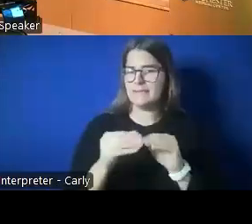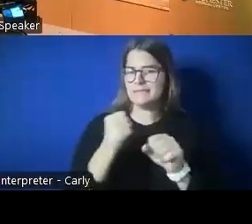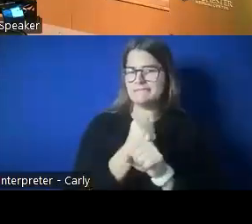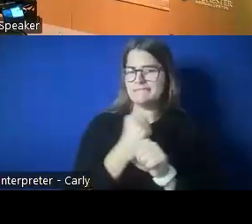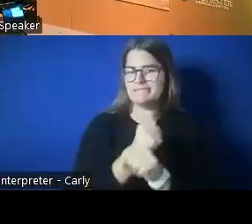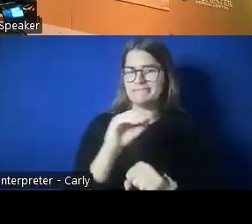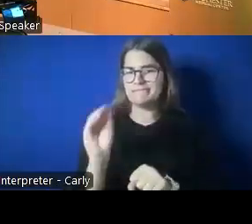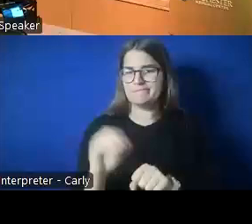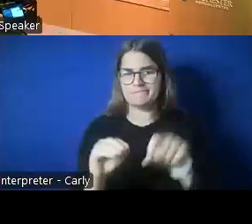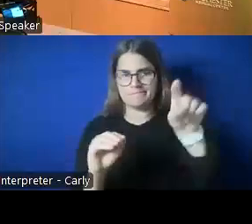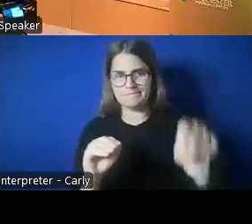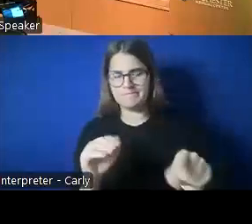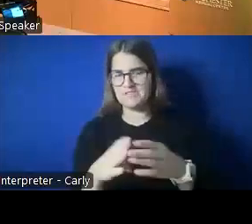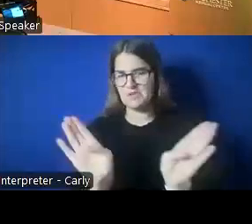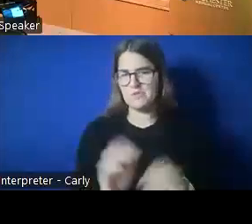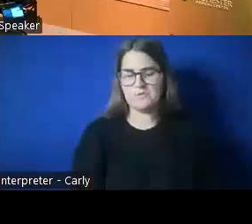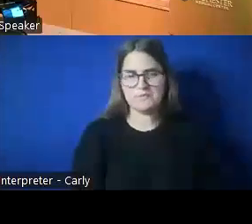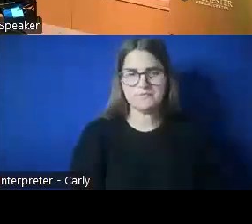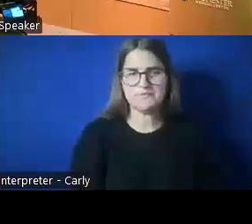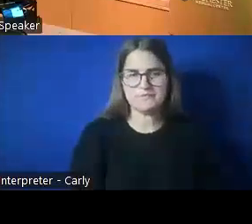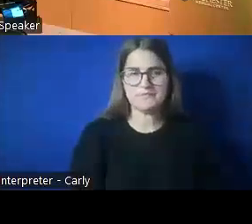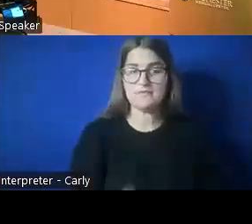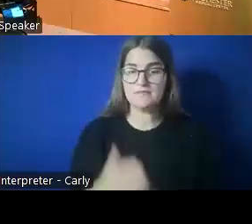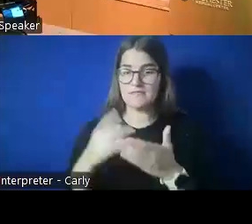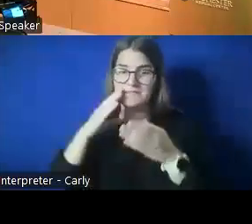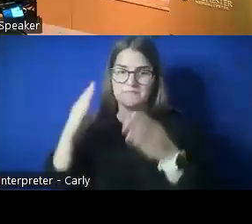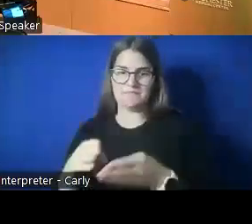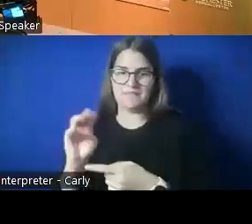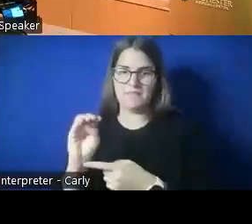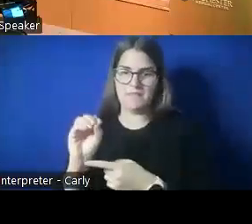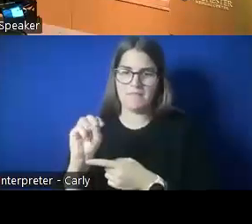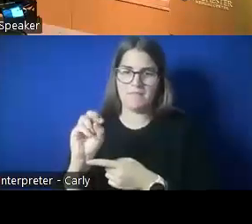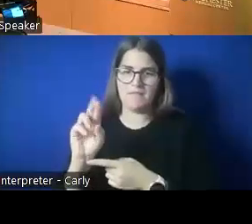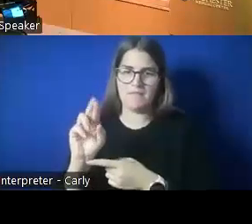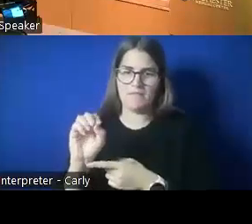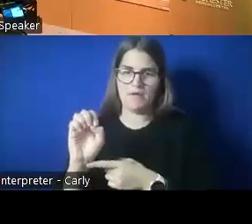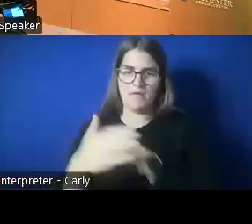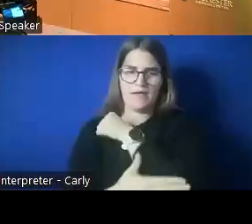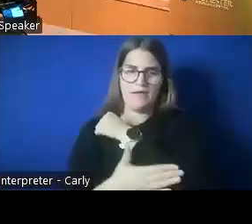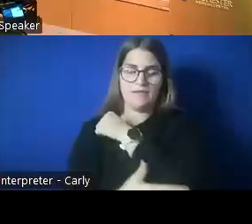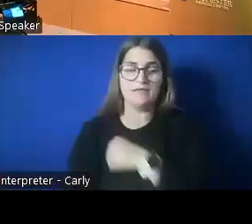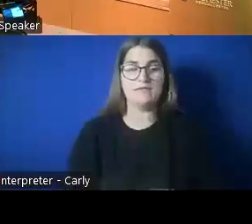just kind of general and specific to Monroe County so um about two out of five women and one out of